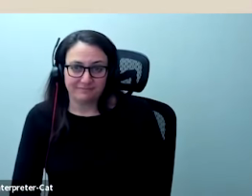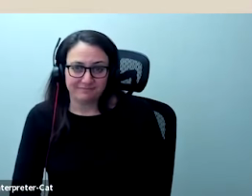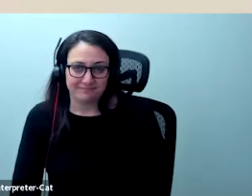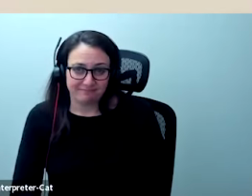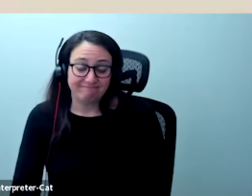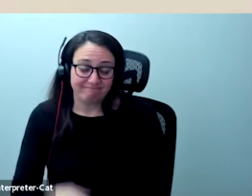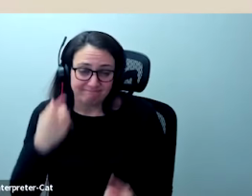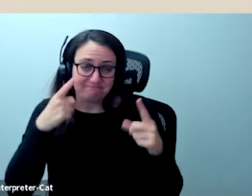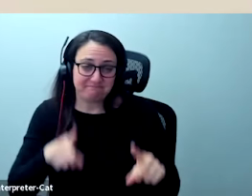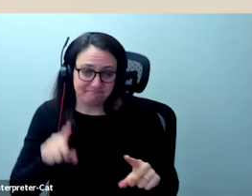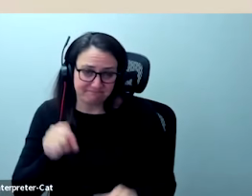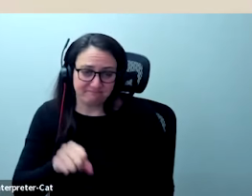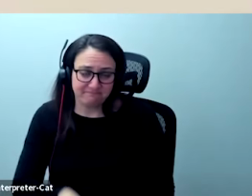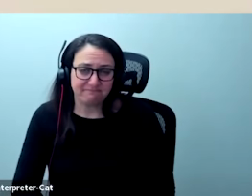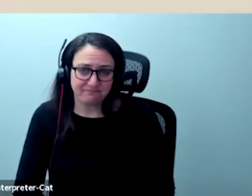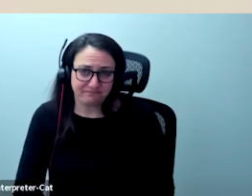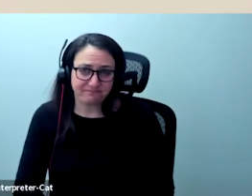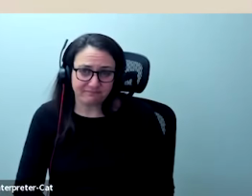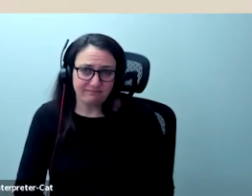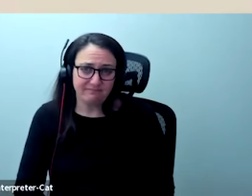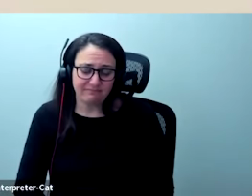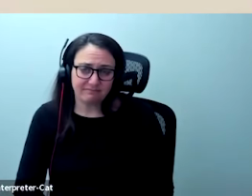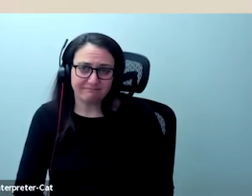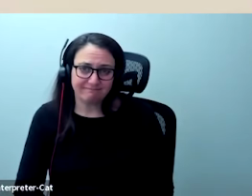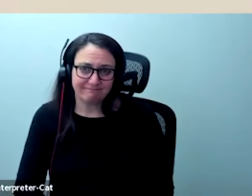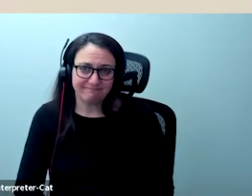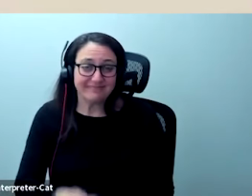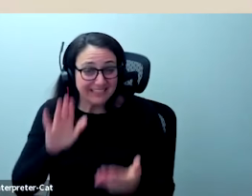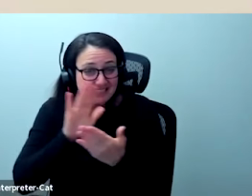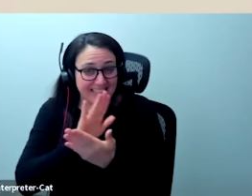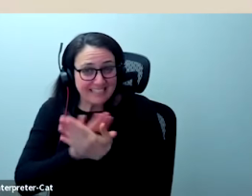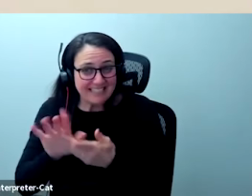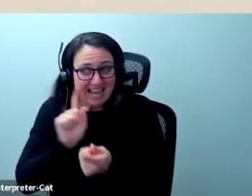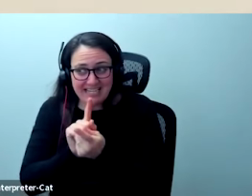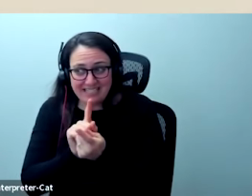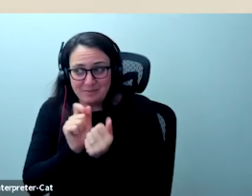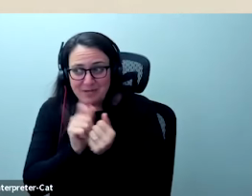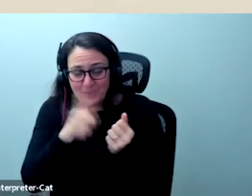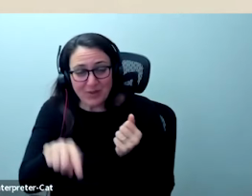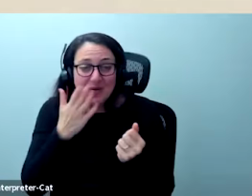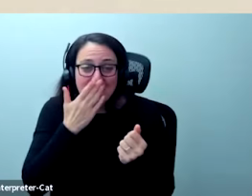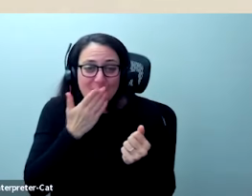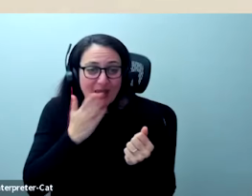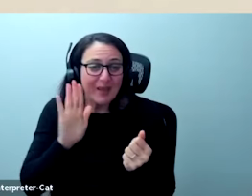I agree with that. It was so great to meet all of you and thank you for all of your thoughtful questions.